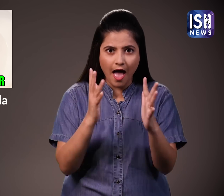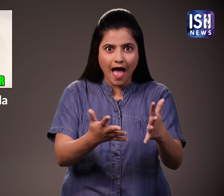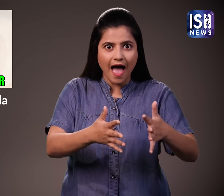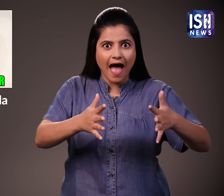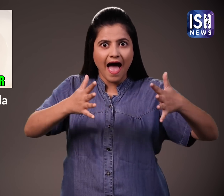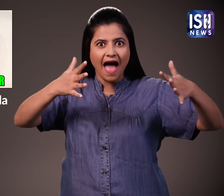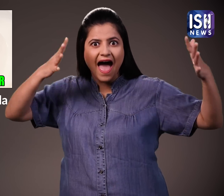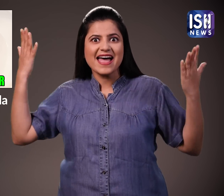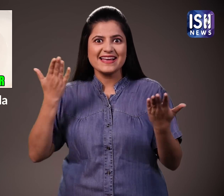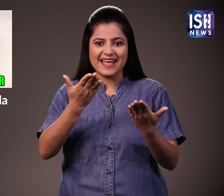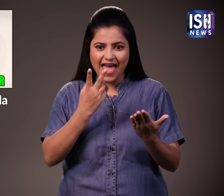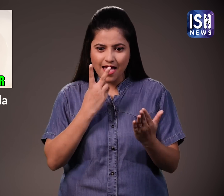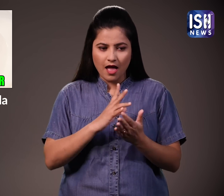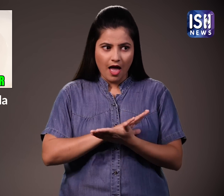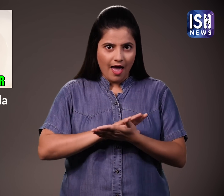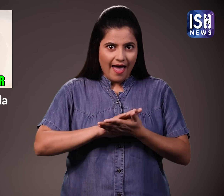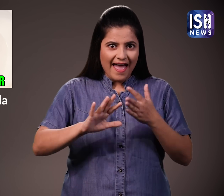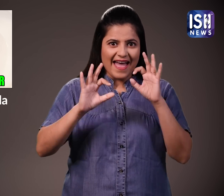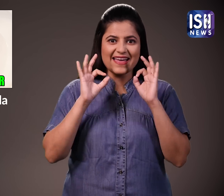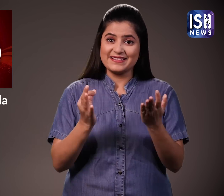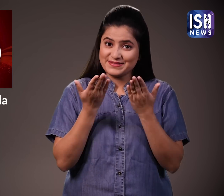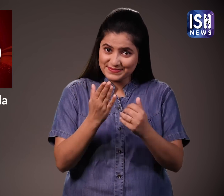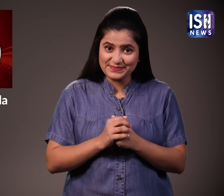Your toilet will be spotless and clean!